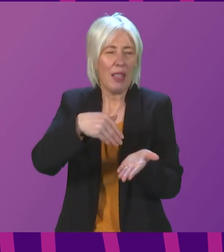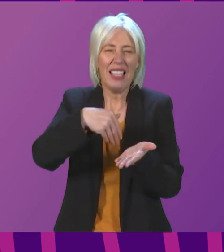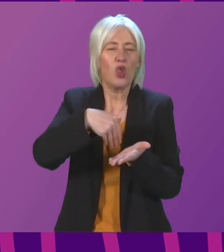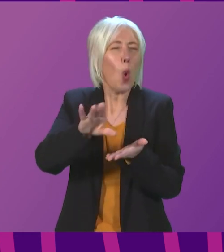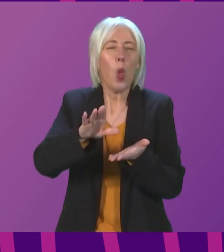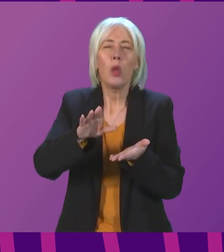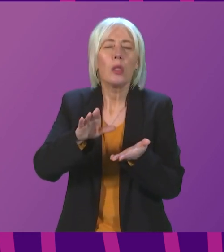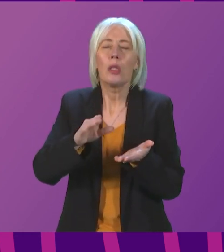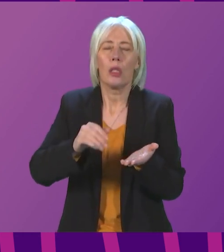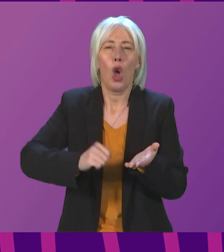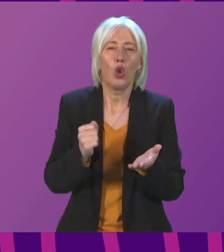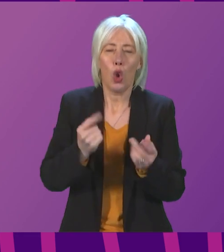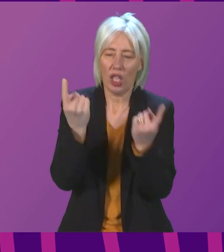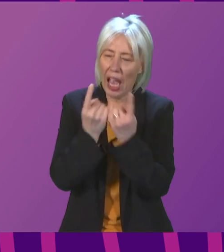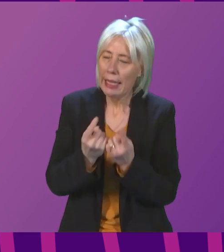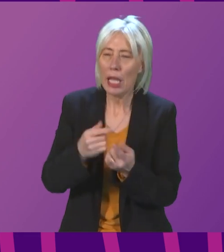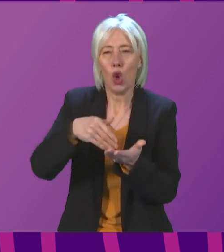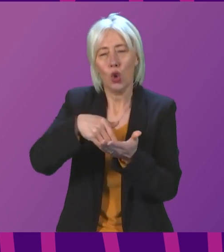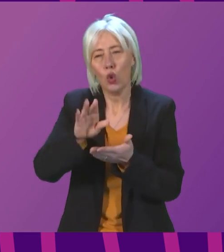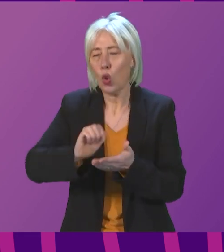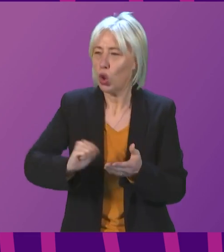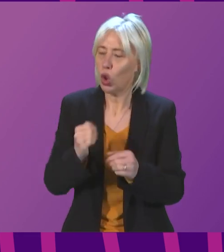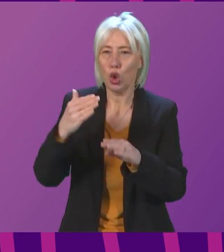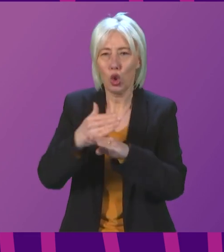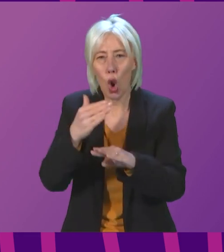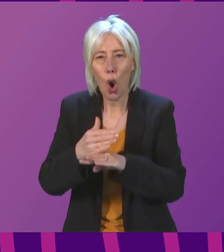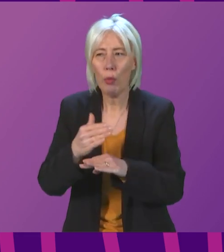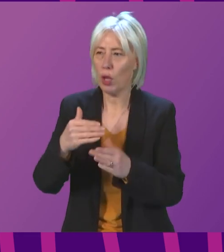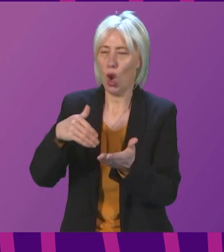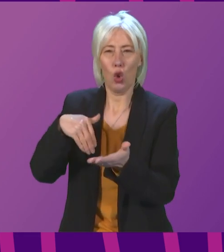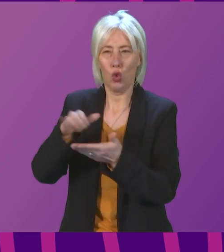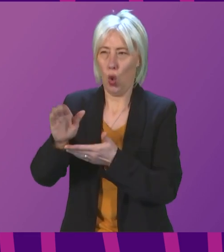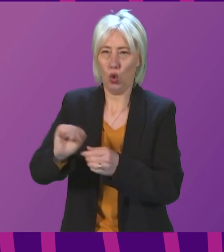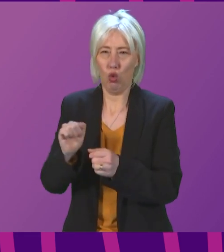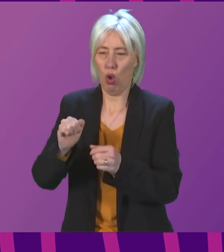sold off Scottish assets and, now, sold out Scottish values?